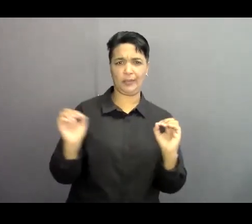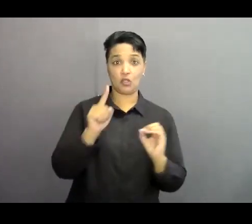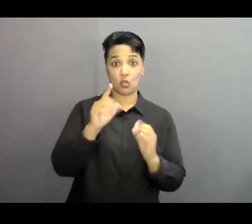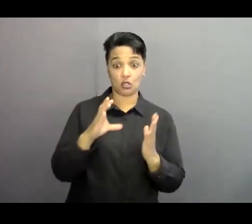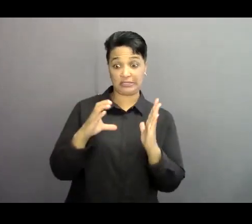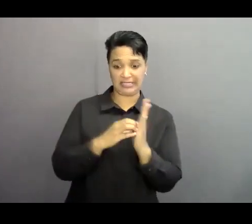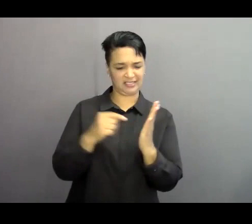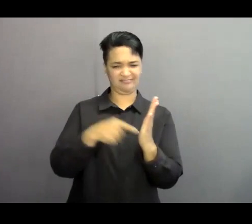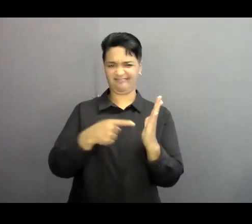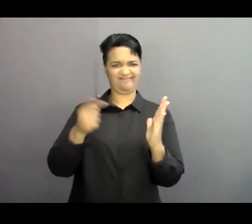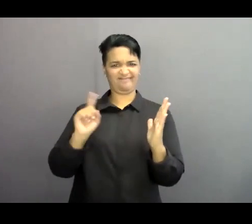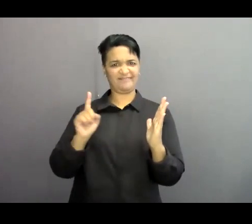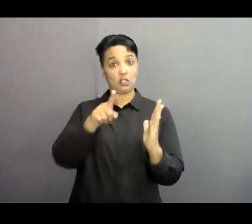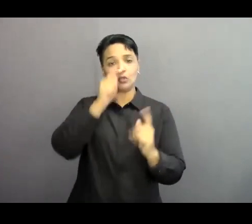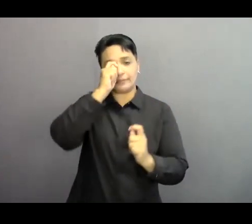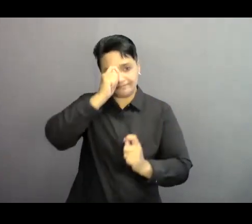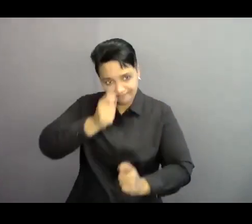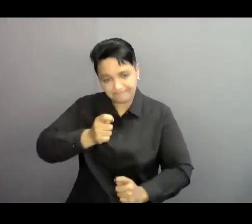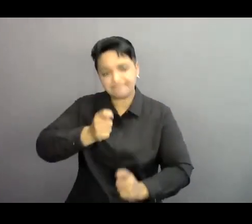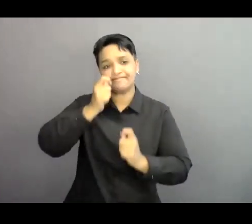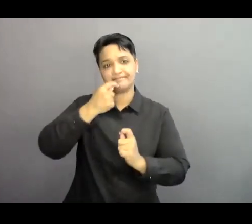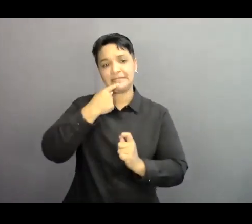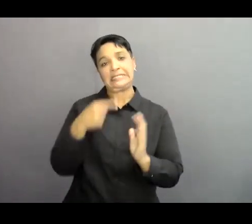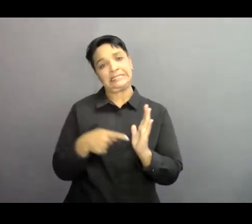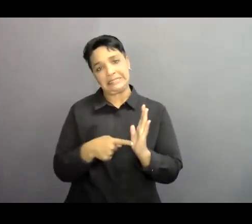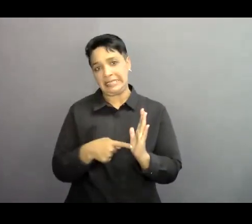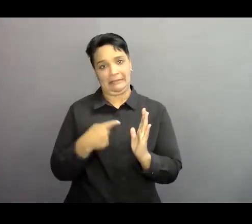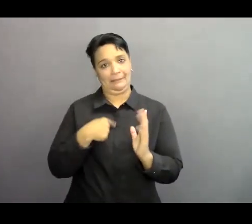be respectful when given you point out why your reasons are for thinking maybe that is